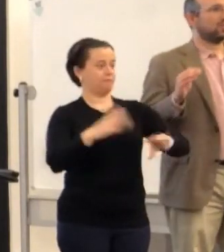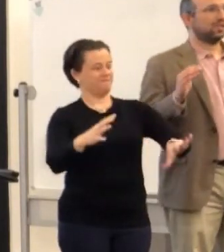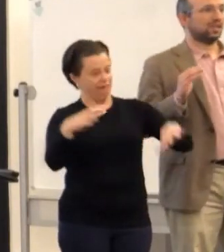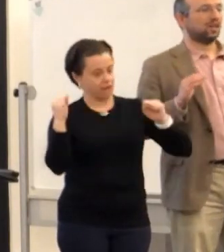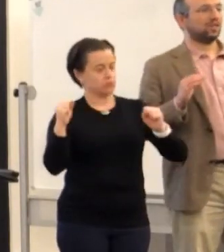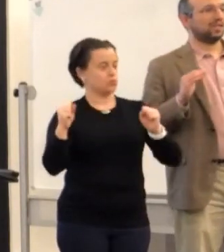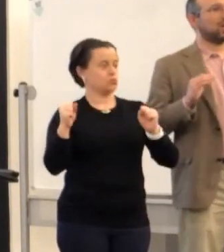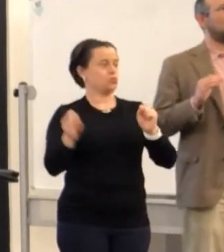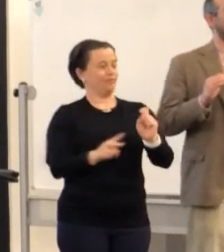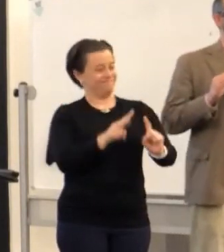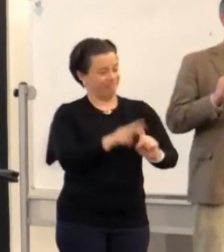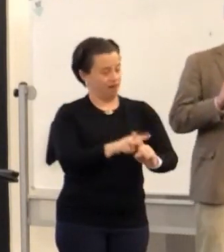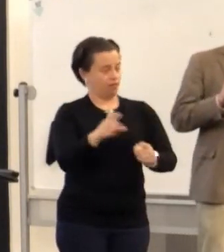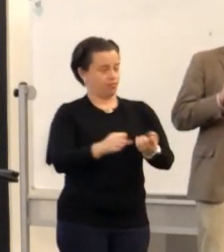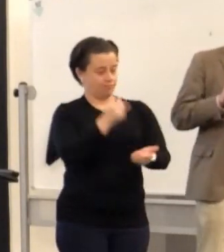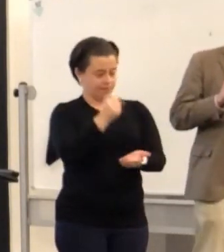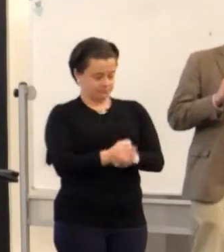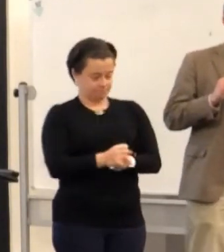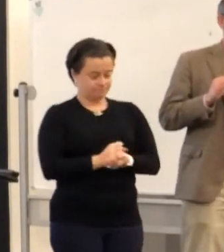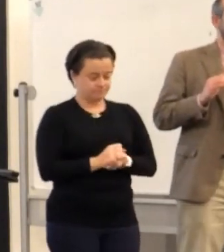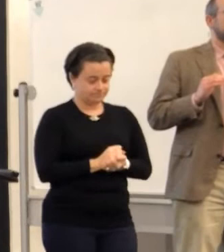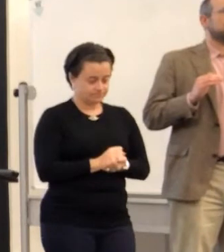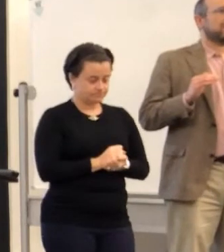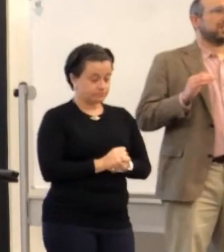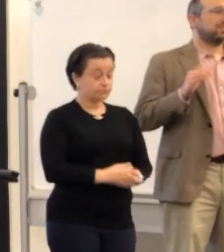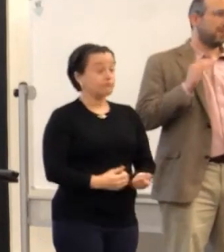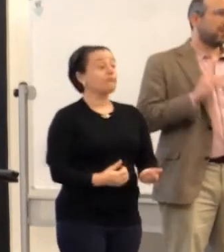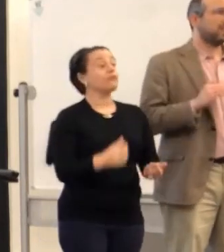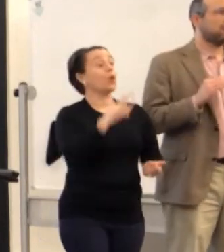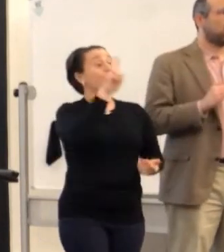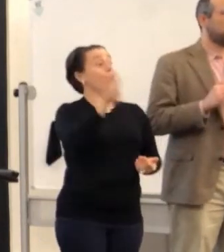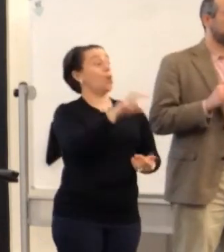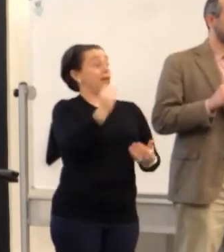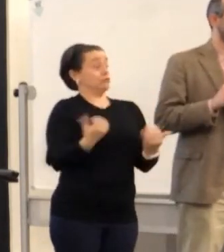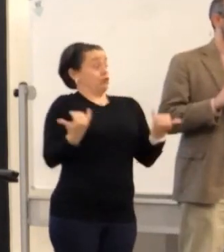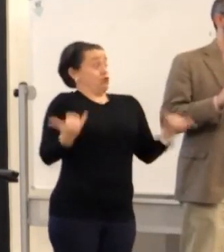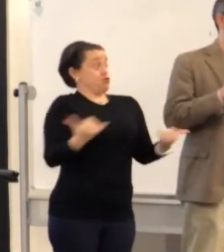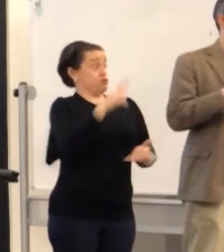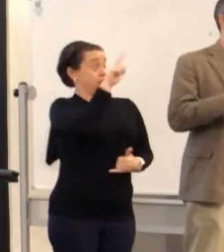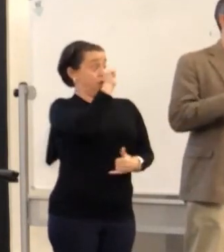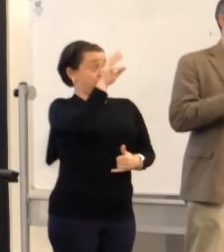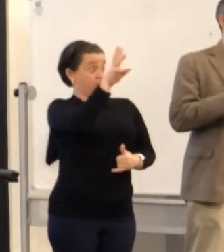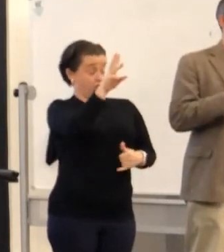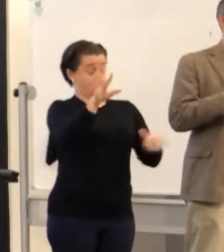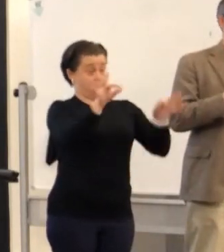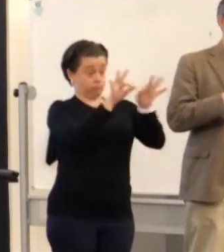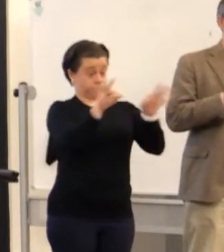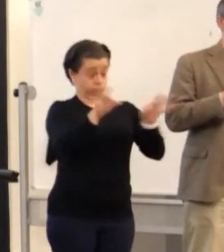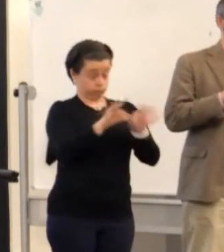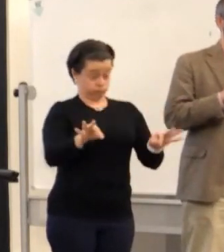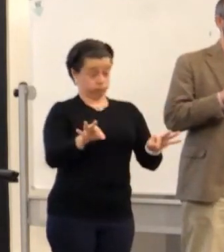Under the current law in the US, it's very important when you develop something that's patentable